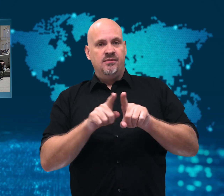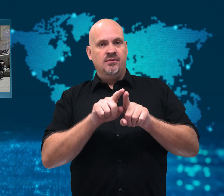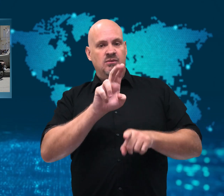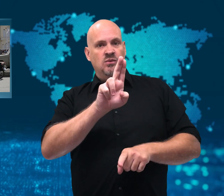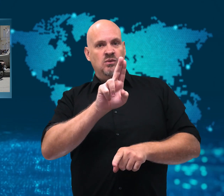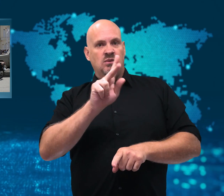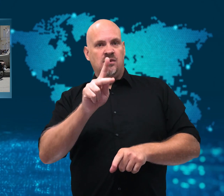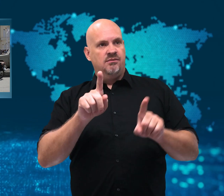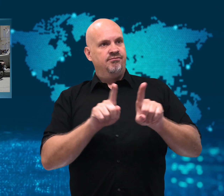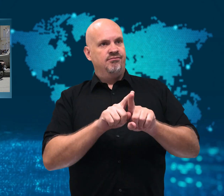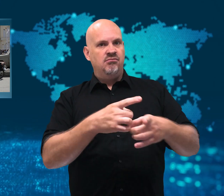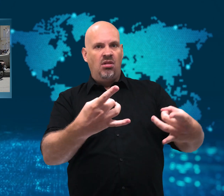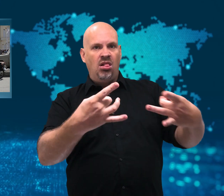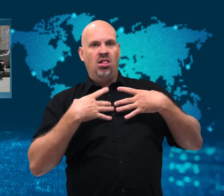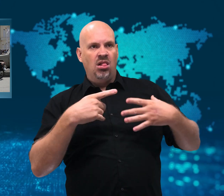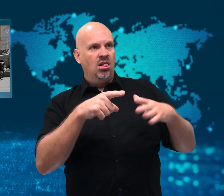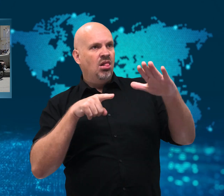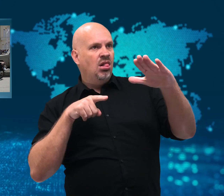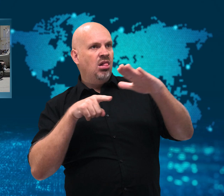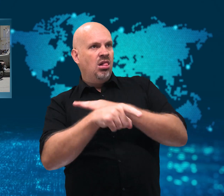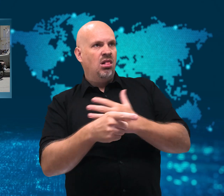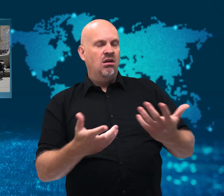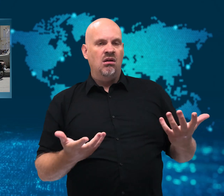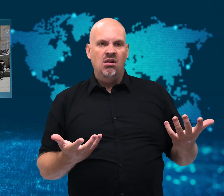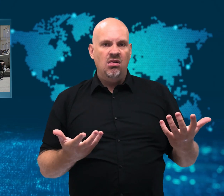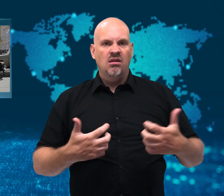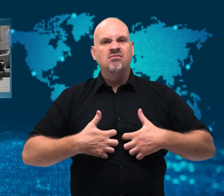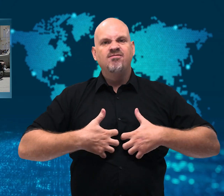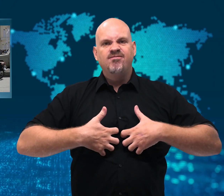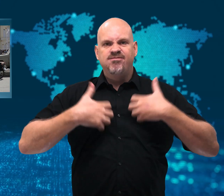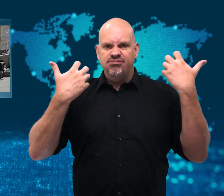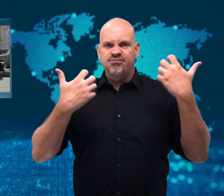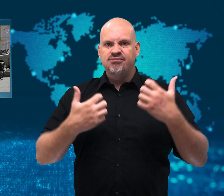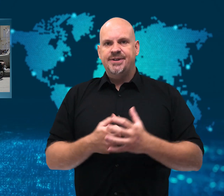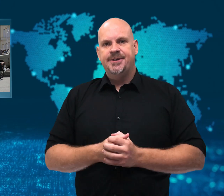and the UK for leaving their country.